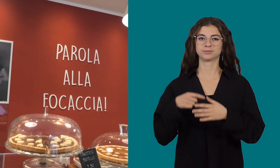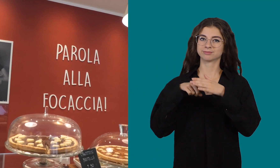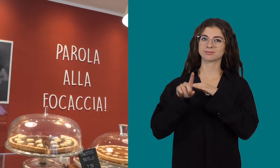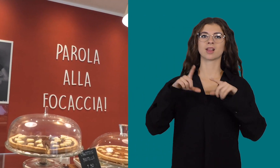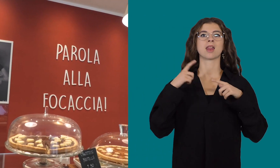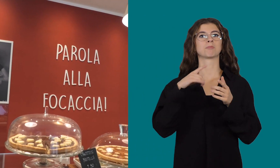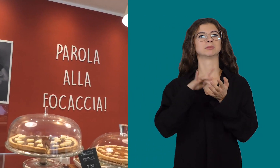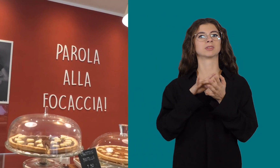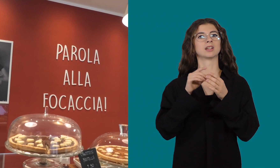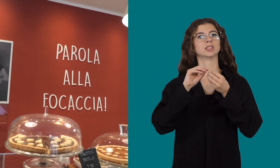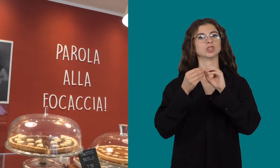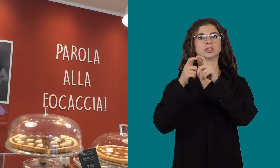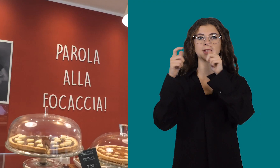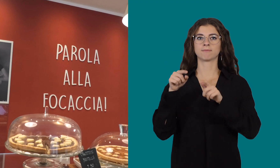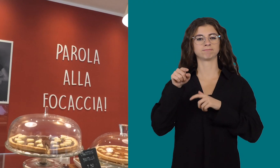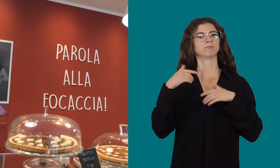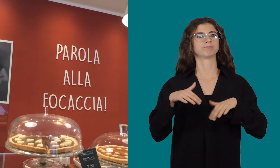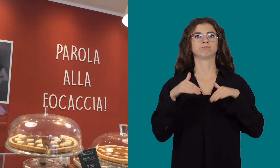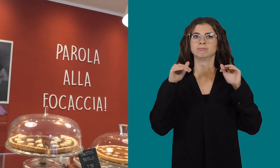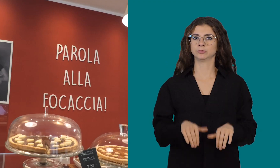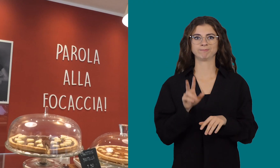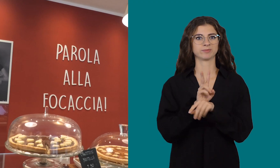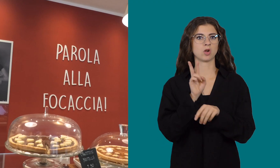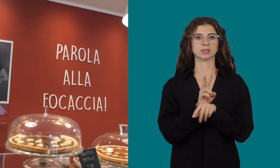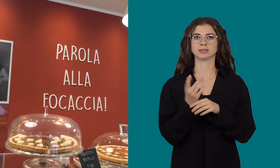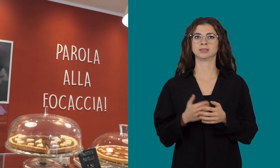Having food in the shop, they have to be careful